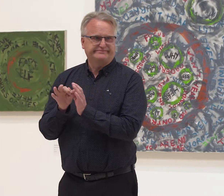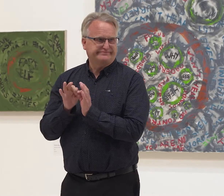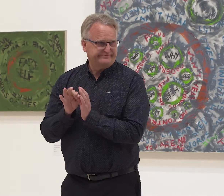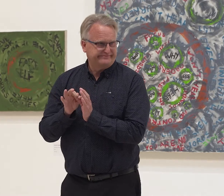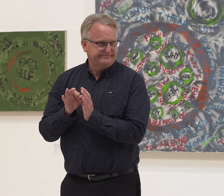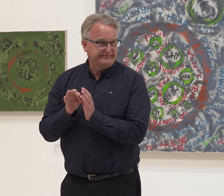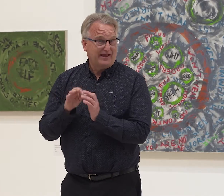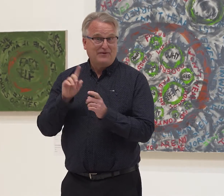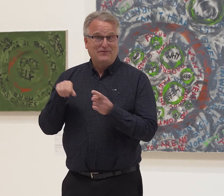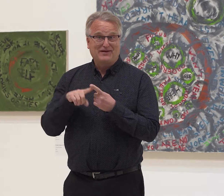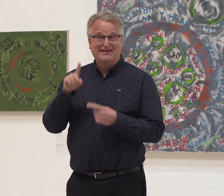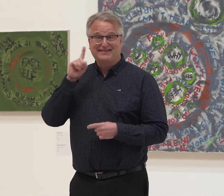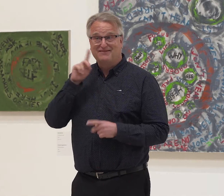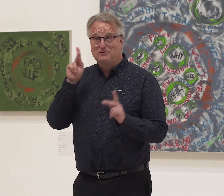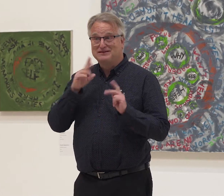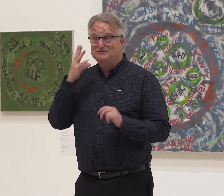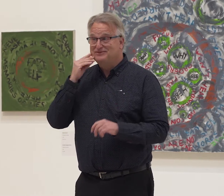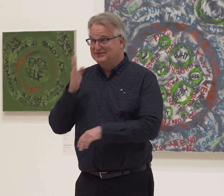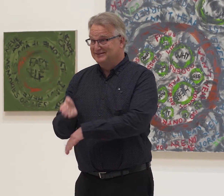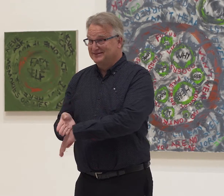Many of us, as Deaf people, have had these experiences.